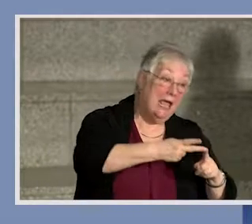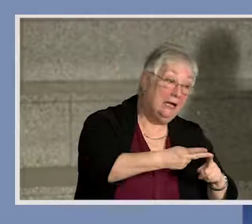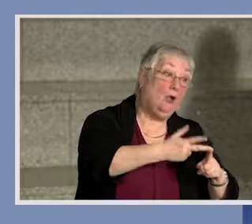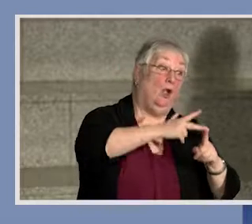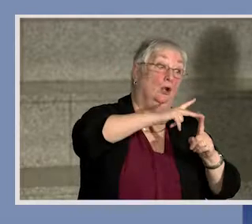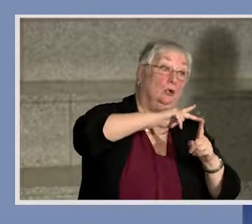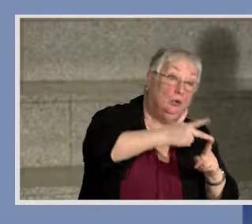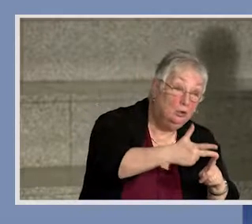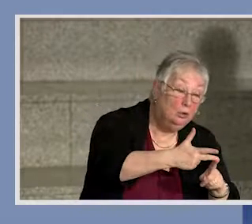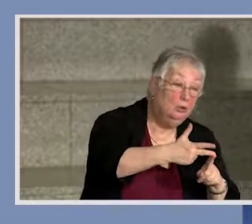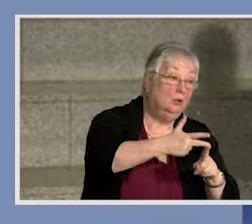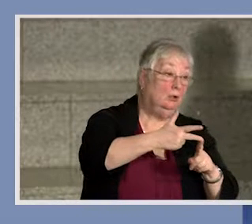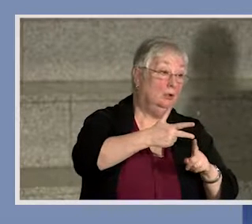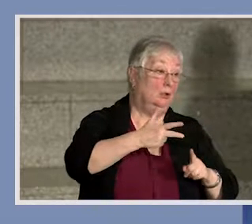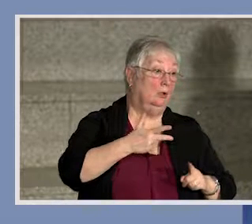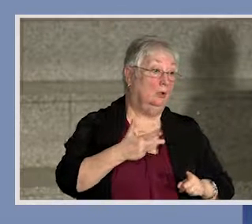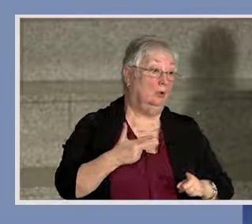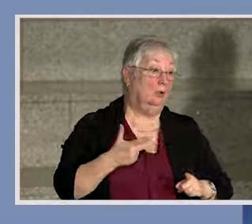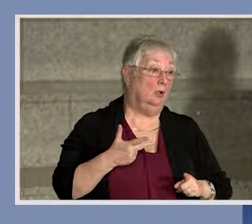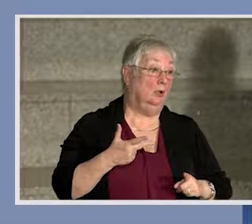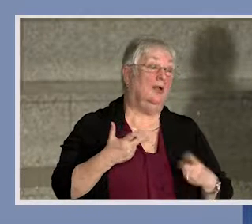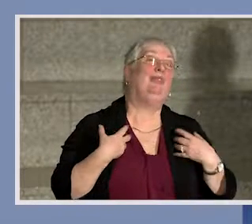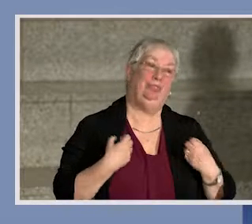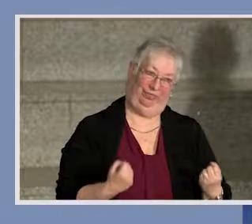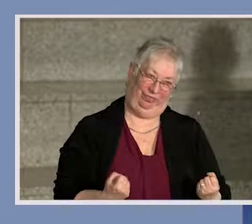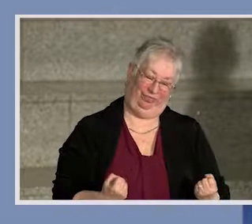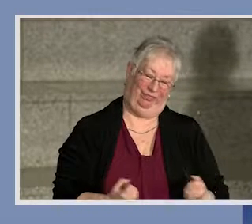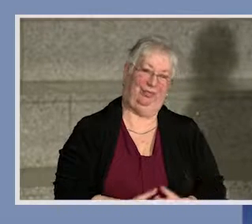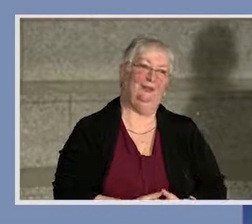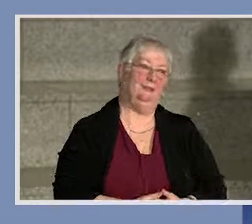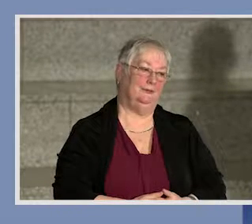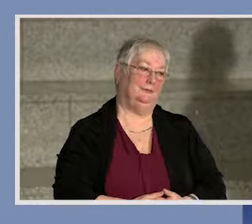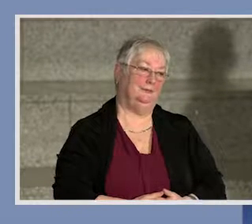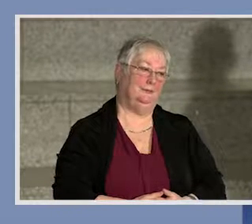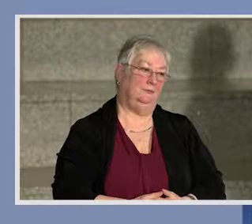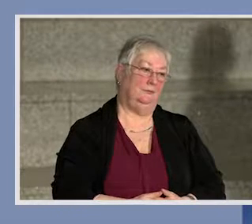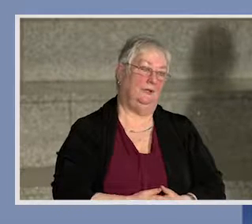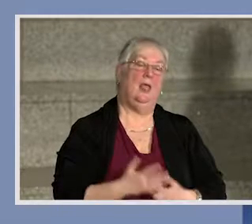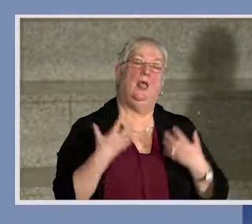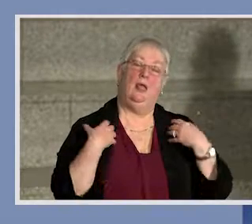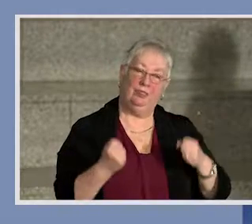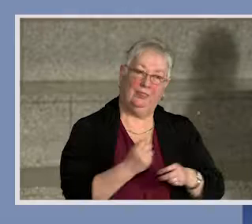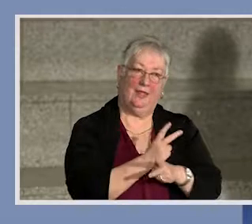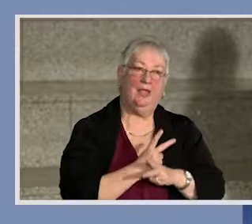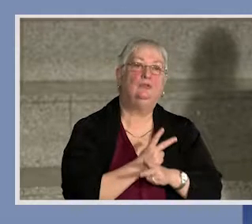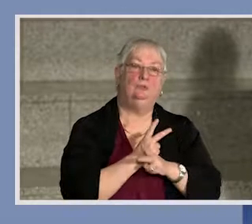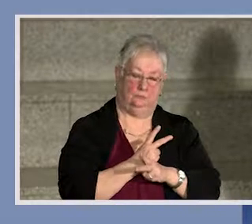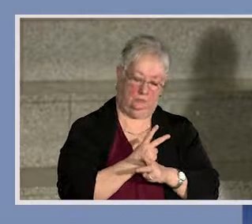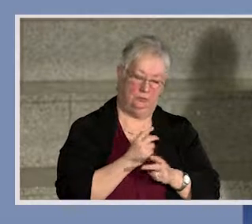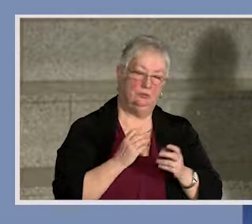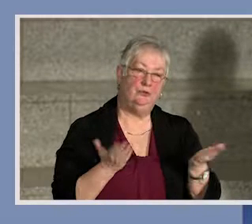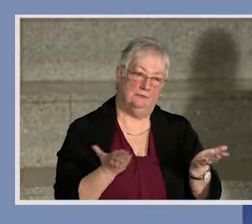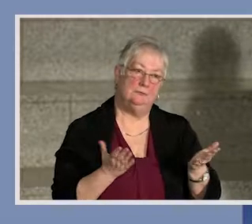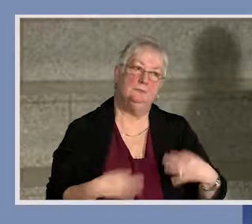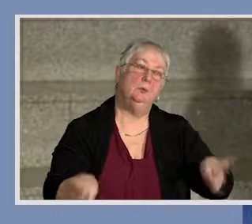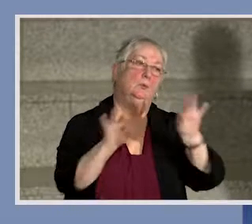STATE OF THE ART SPECIALTY HEALTHCARE SERVICES FOR OVER 40% OF THE DISTRICT'S RESIDENTS.